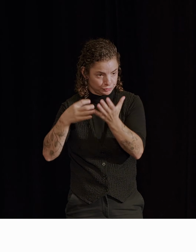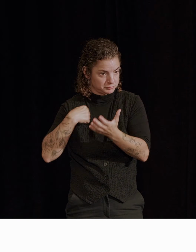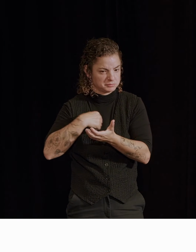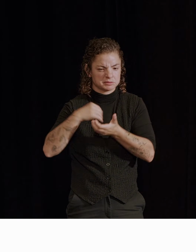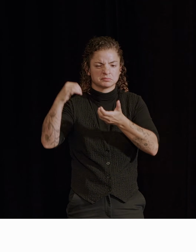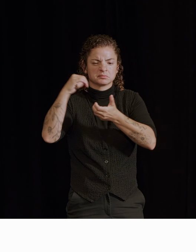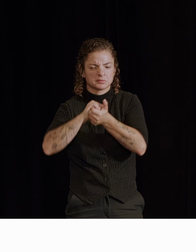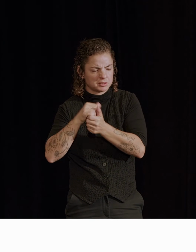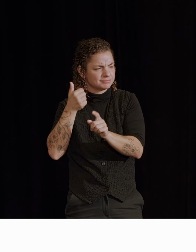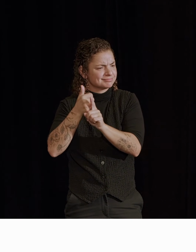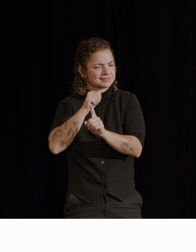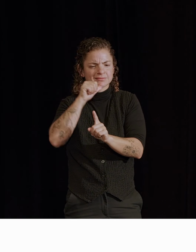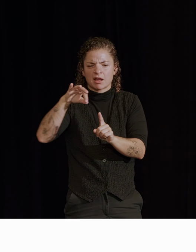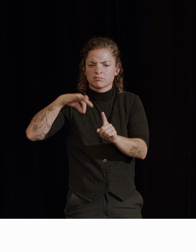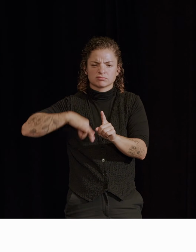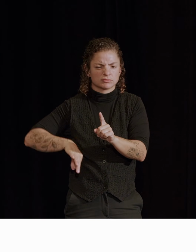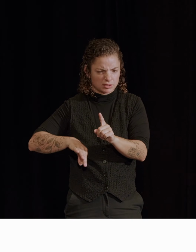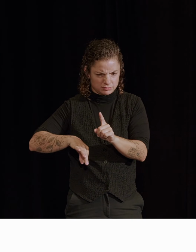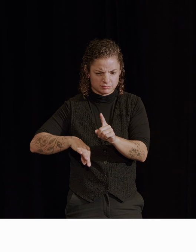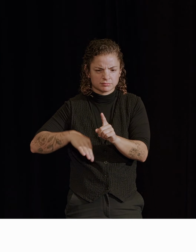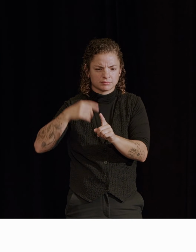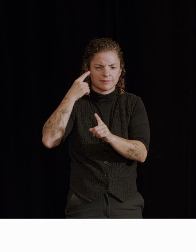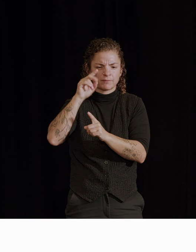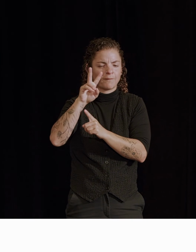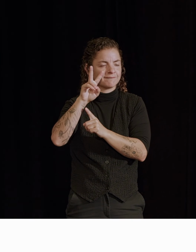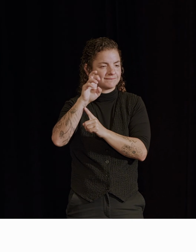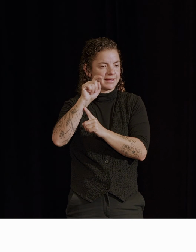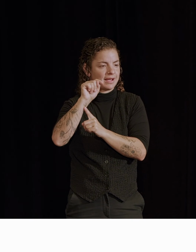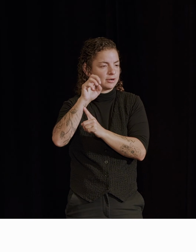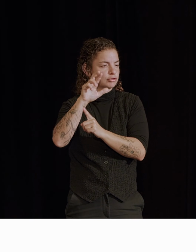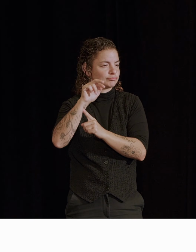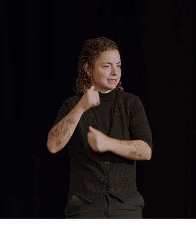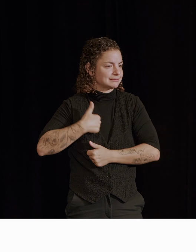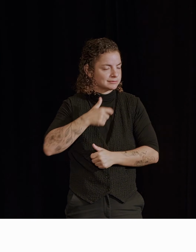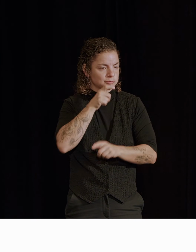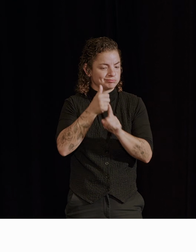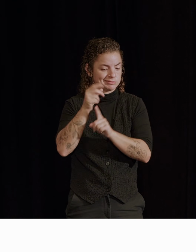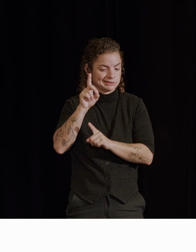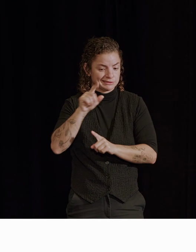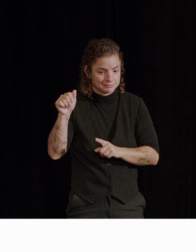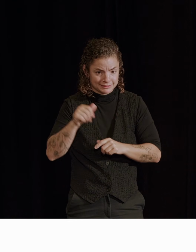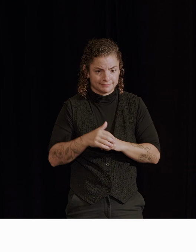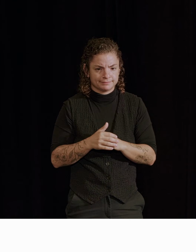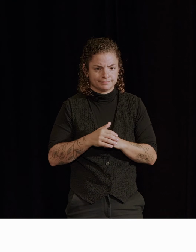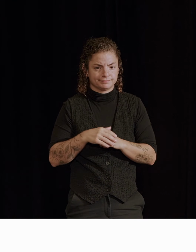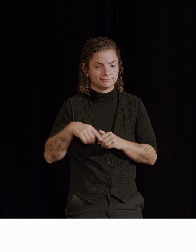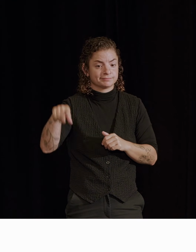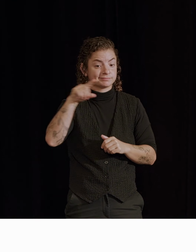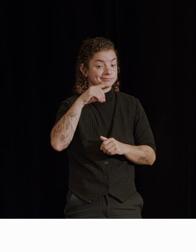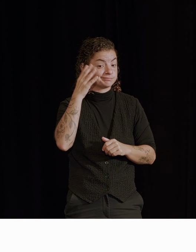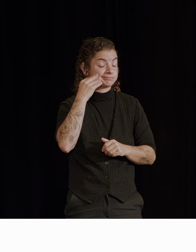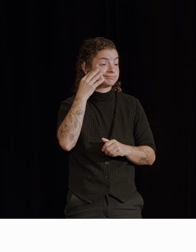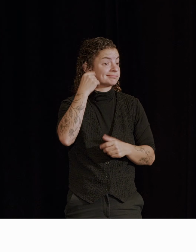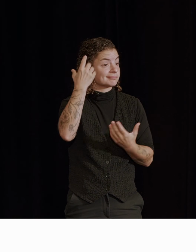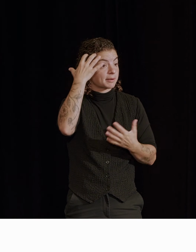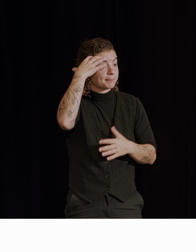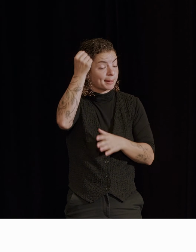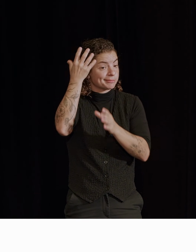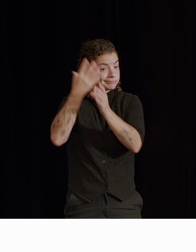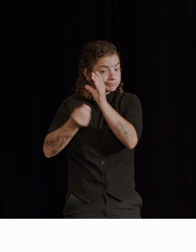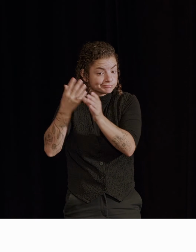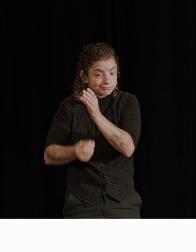AI glasses can support people experiencing memory loss and traumatic brain injuries.